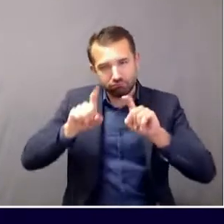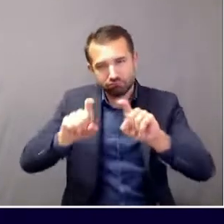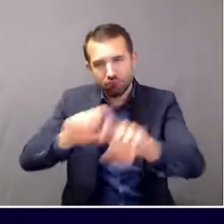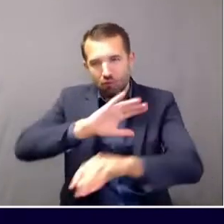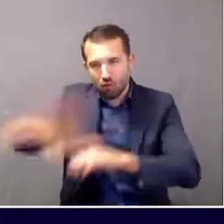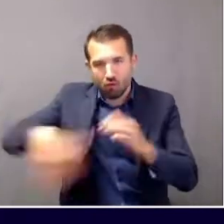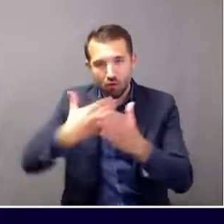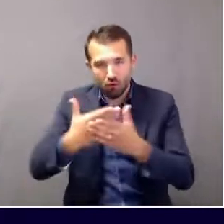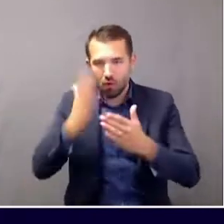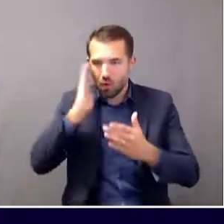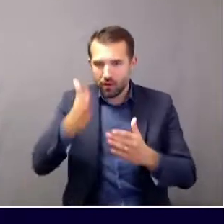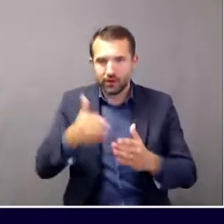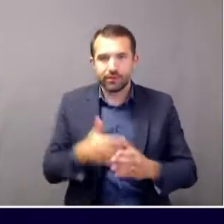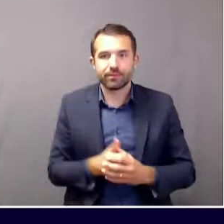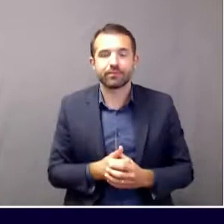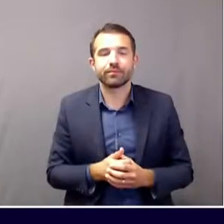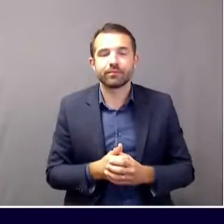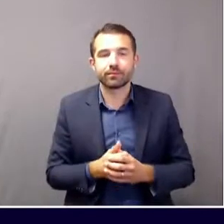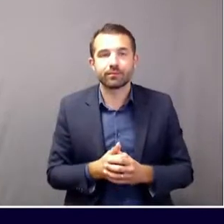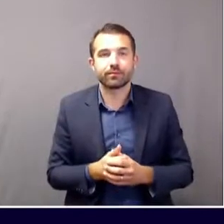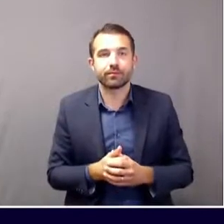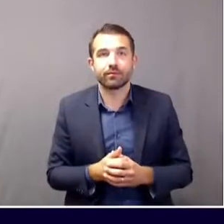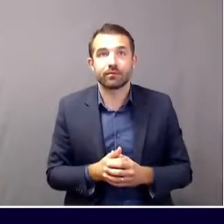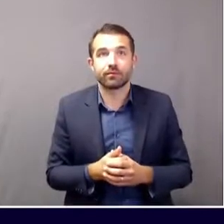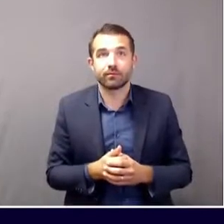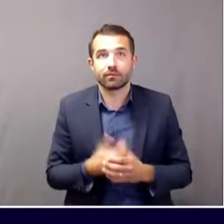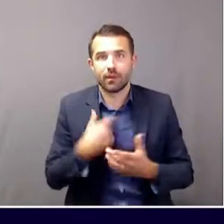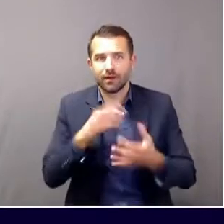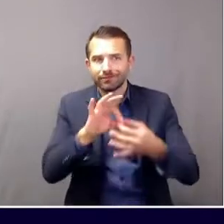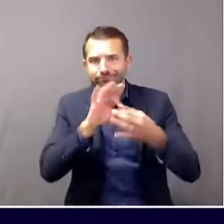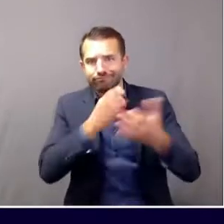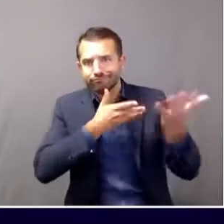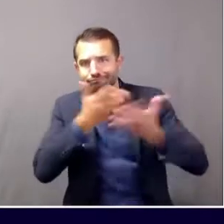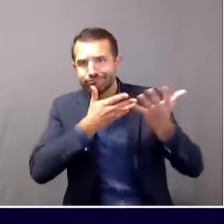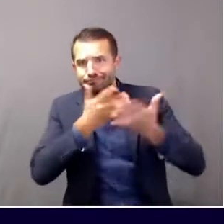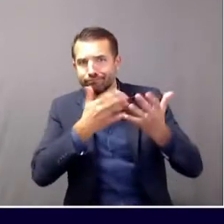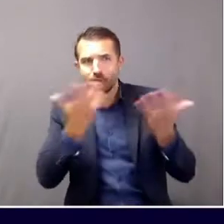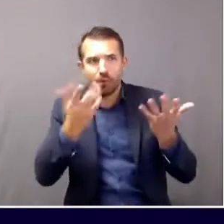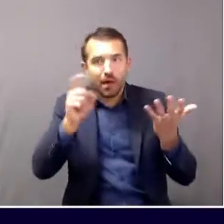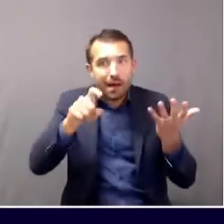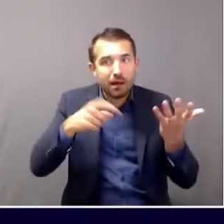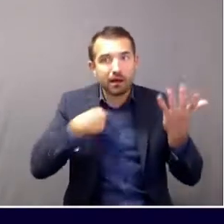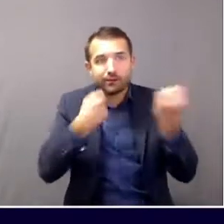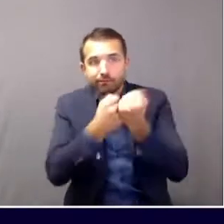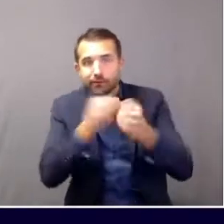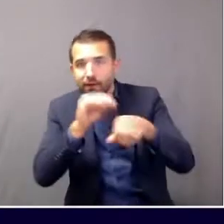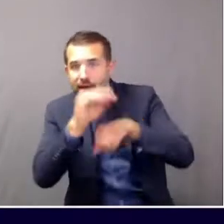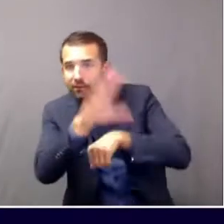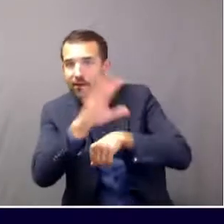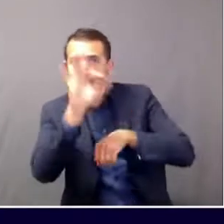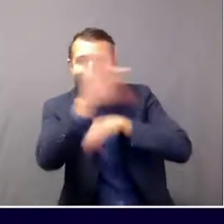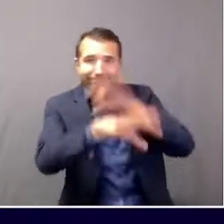with them to make sure that all